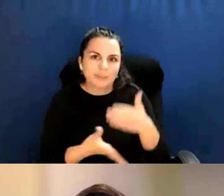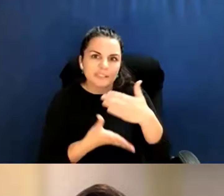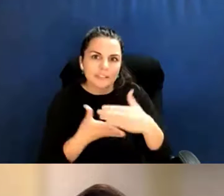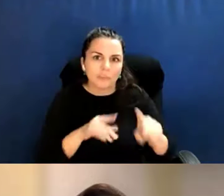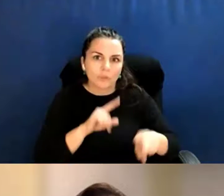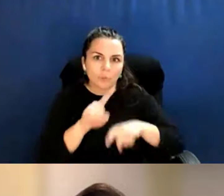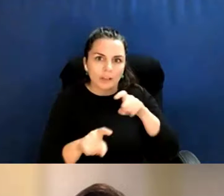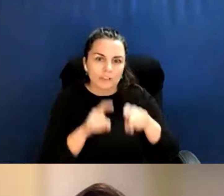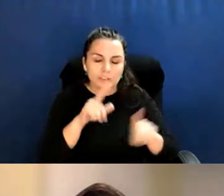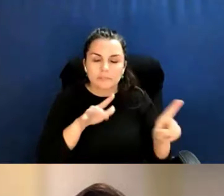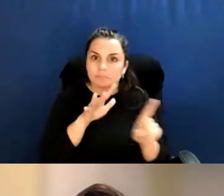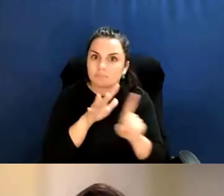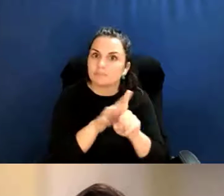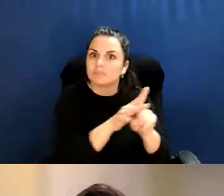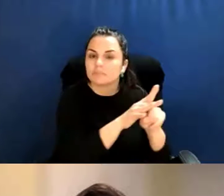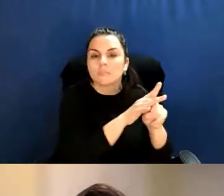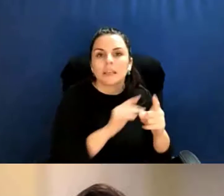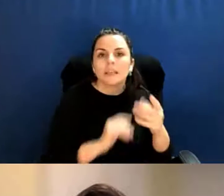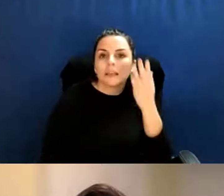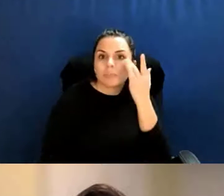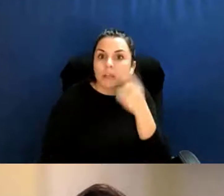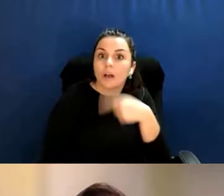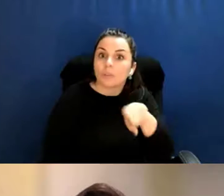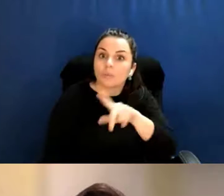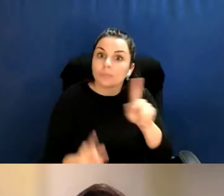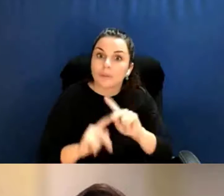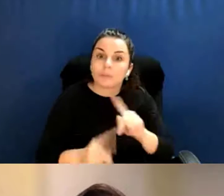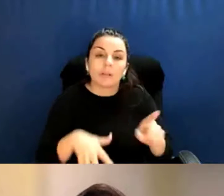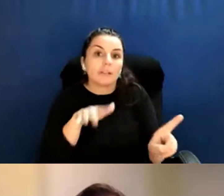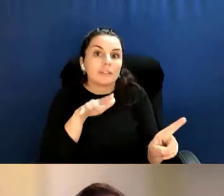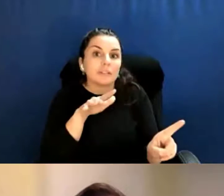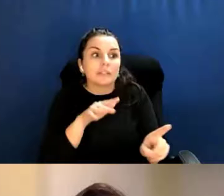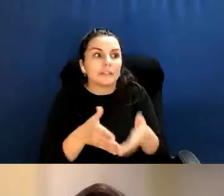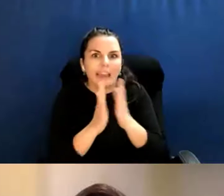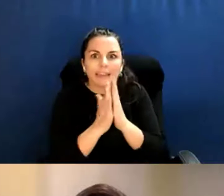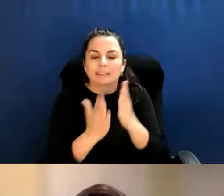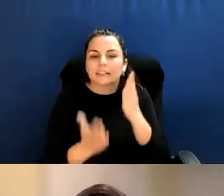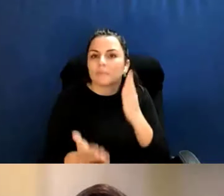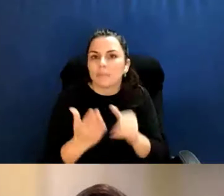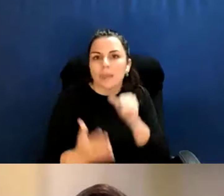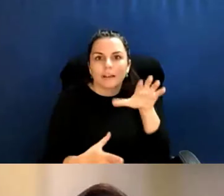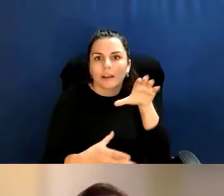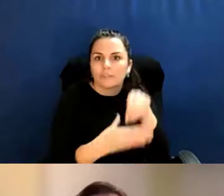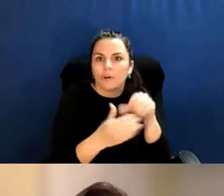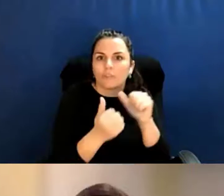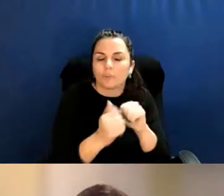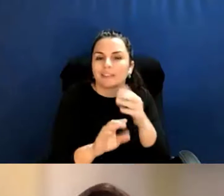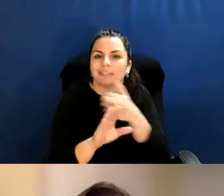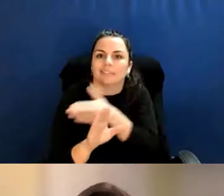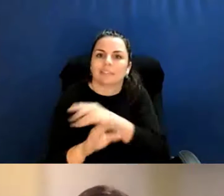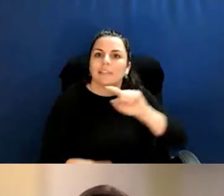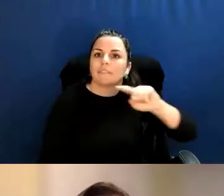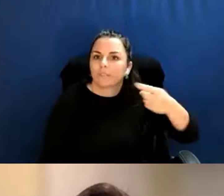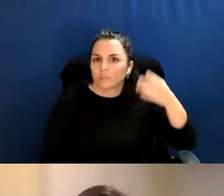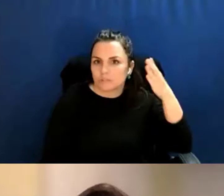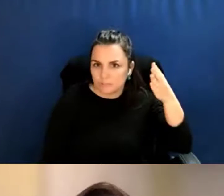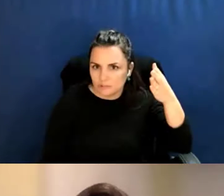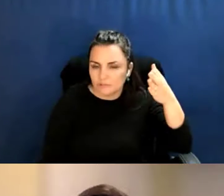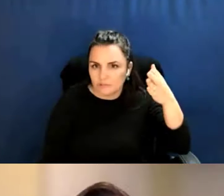because the people asking the question might not have participated in the first presentation since it's advertised as two different ones.